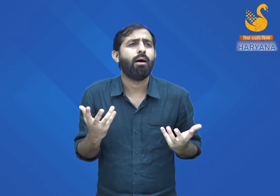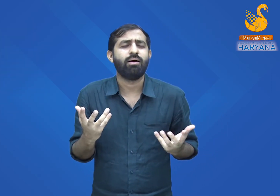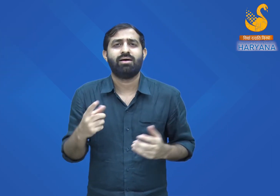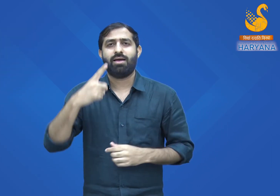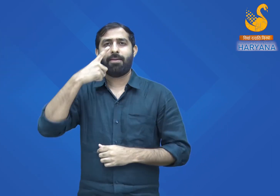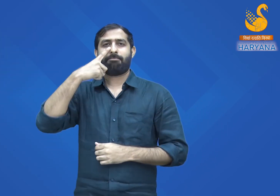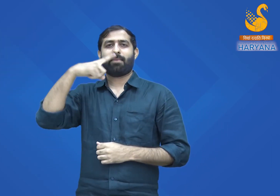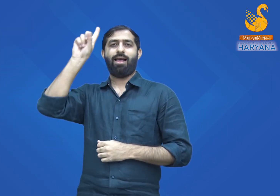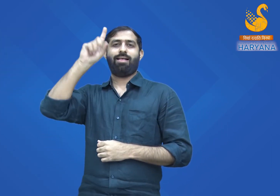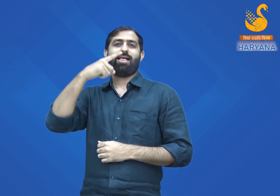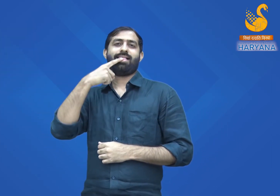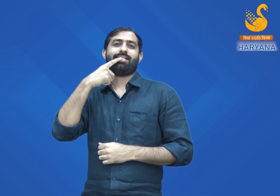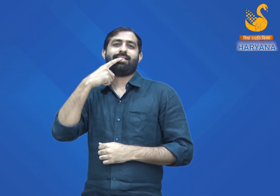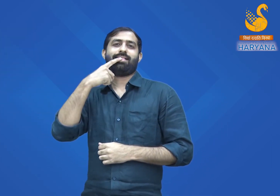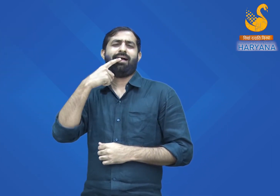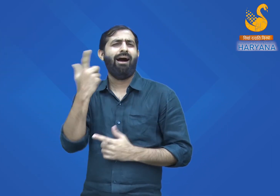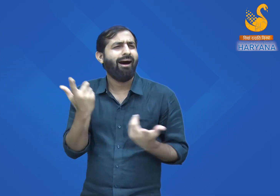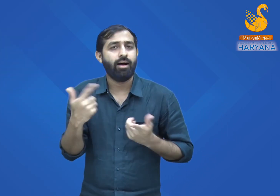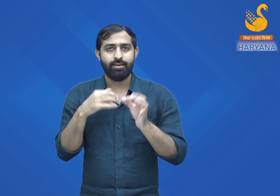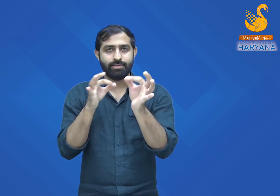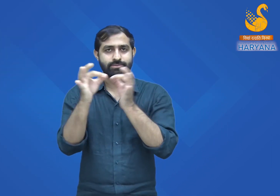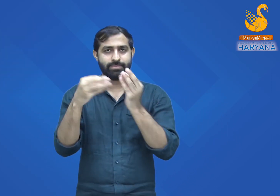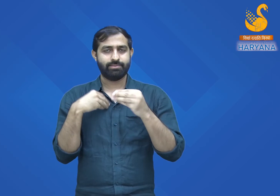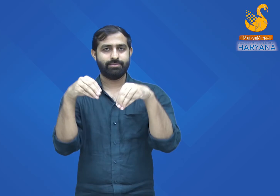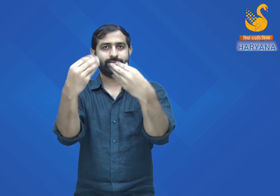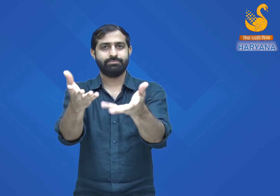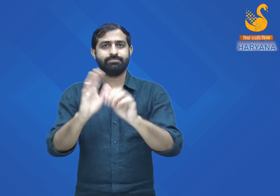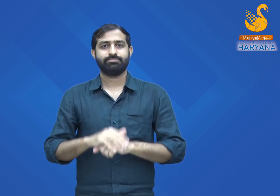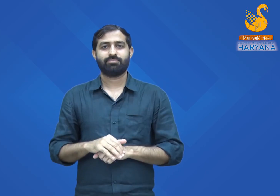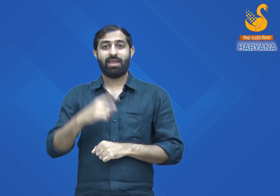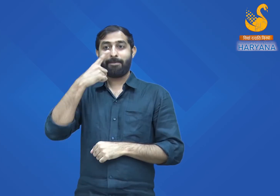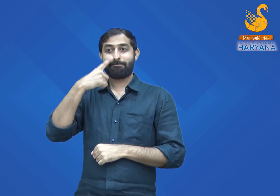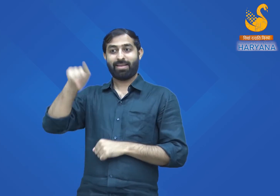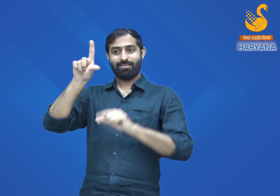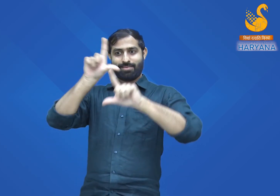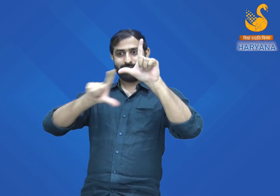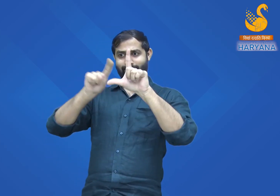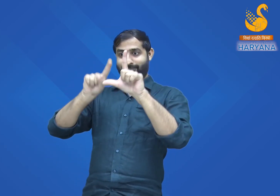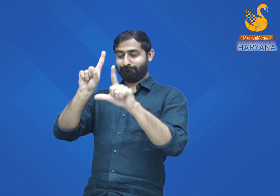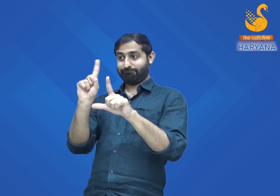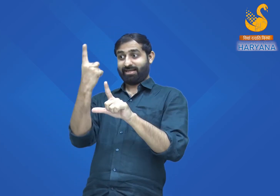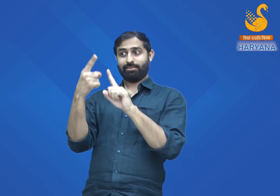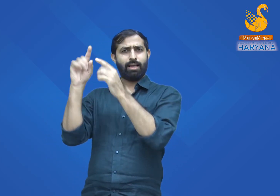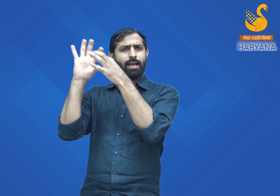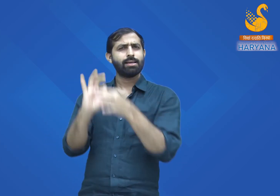and that's why it is called a mother tongue. Let me elaborate. Why do we say the first language as our mother tongue?